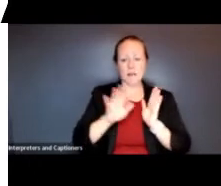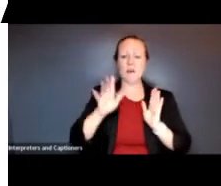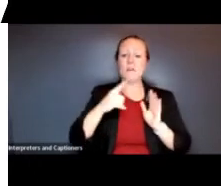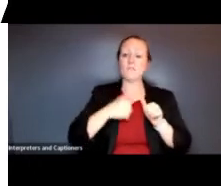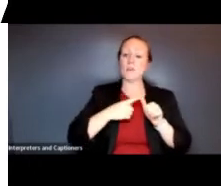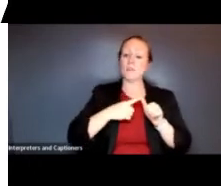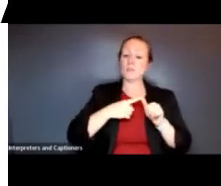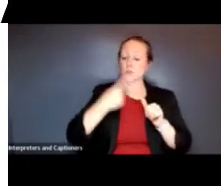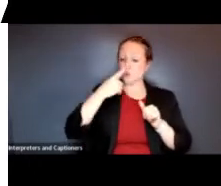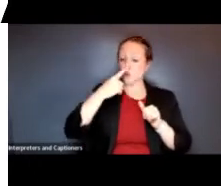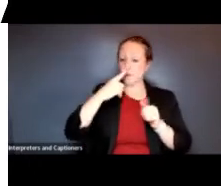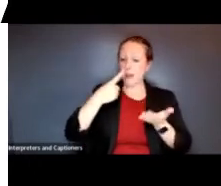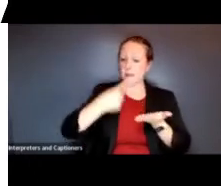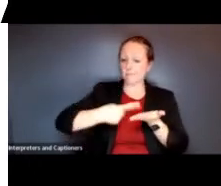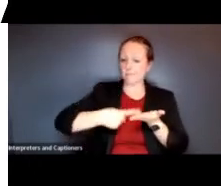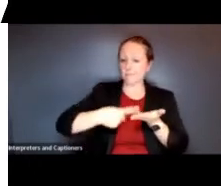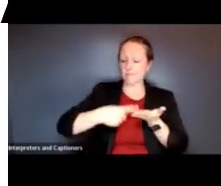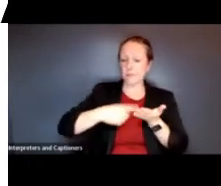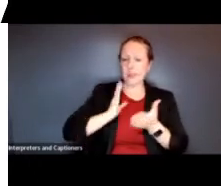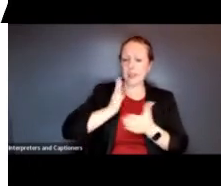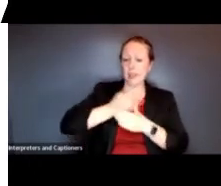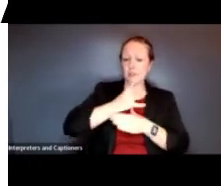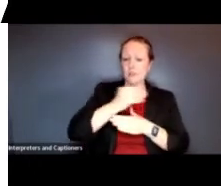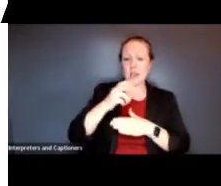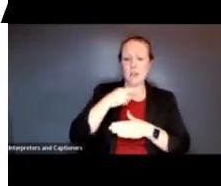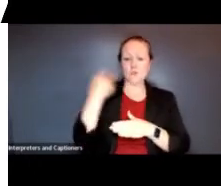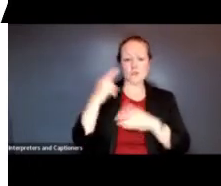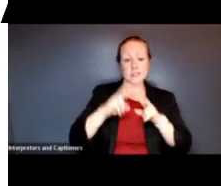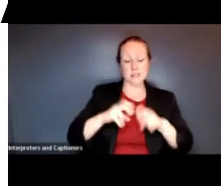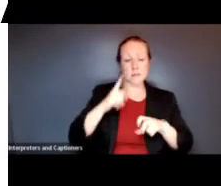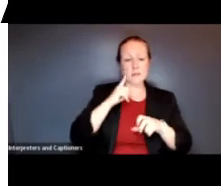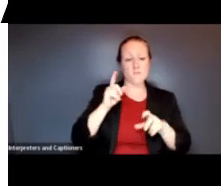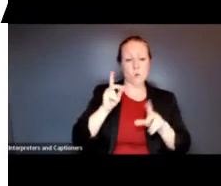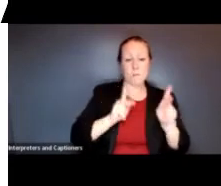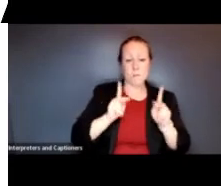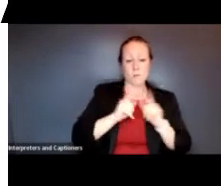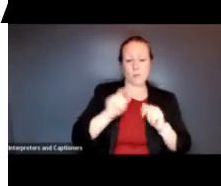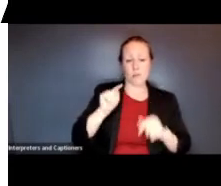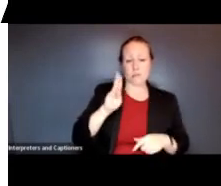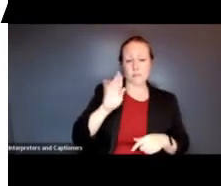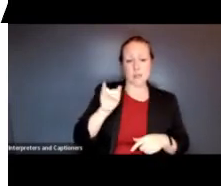interventions and risk assessment of individuals with TBI and suicidal ideations?